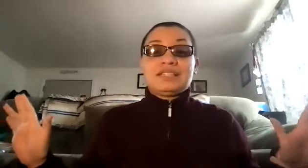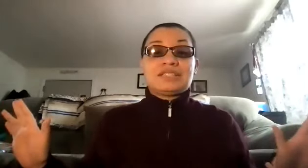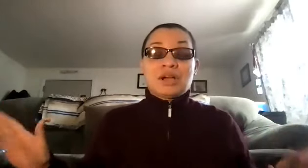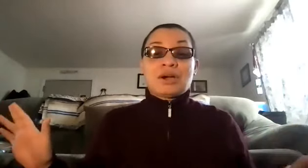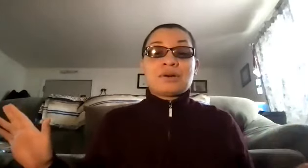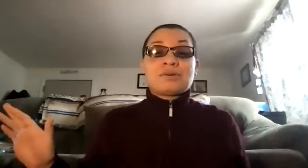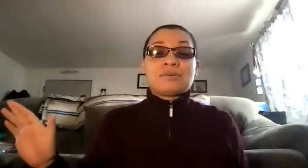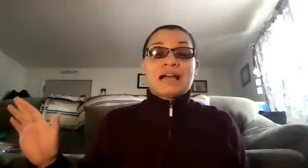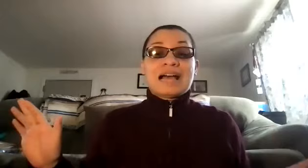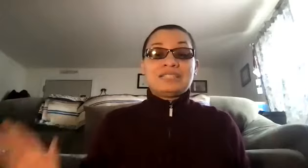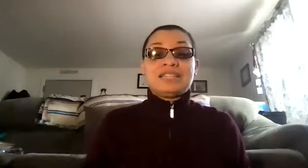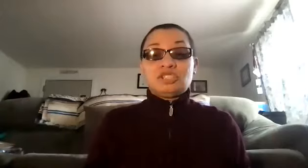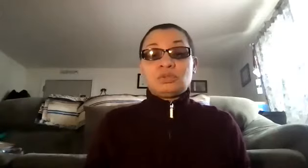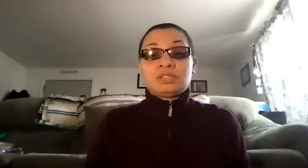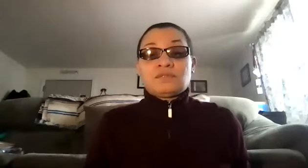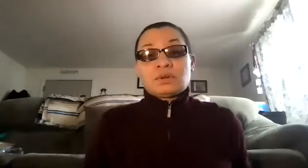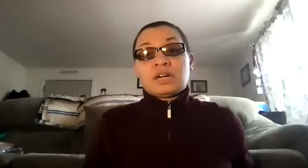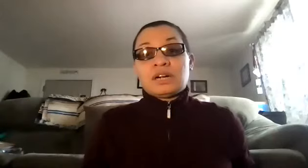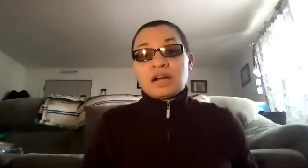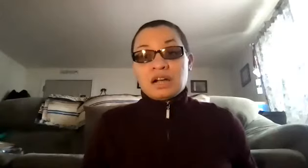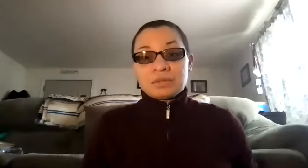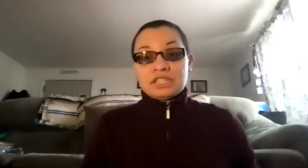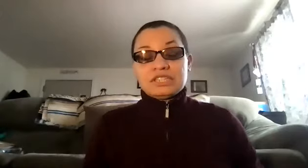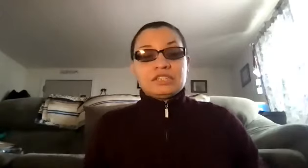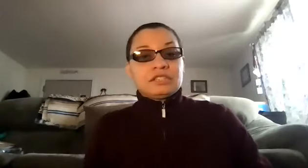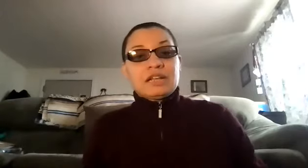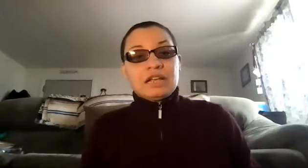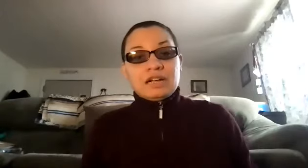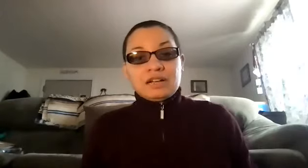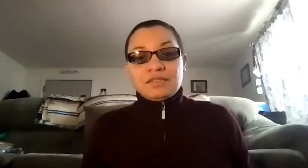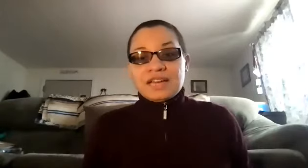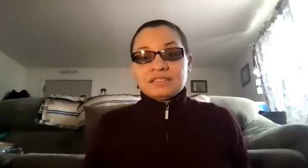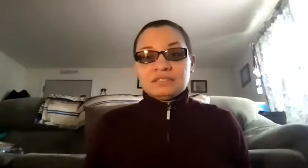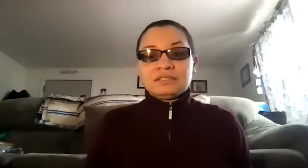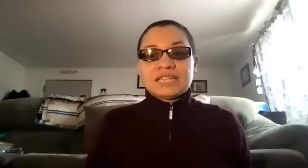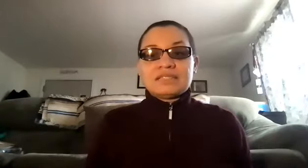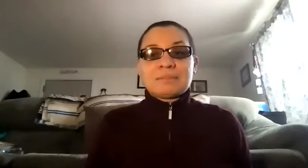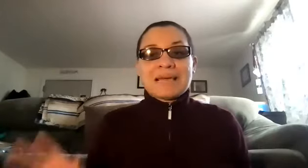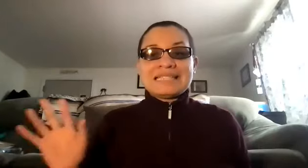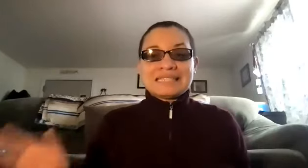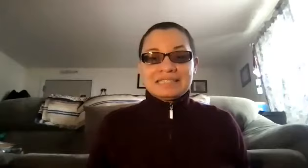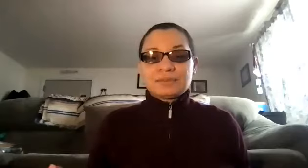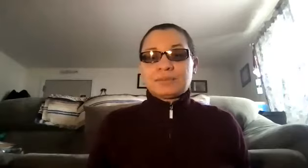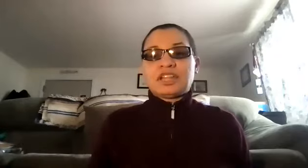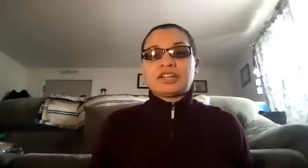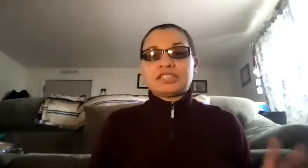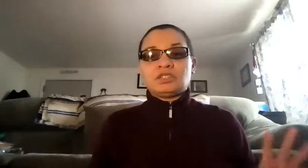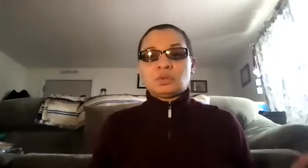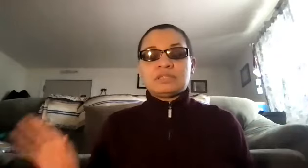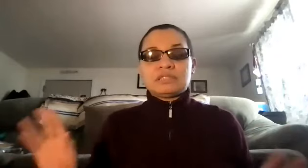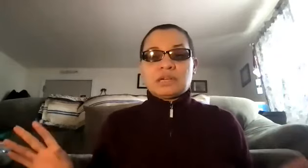so i did use it for a couple years and then the maintenance started doing some